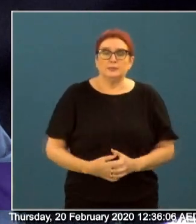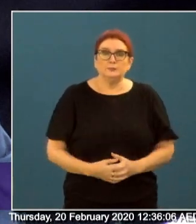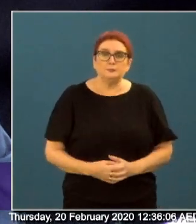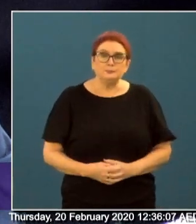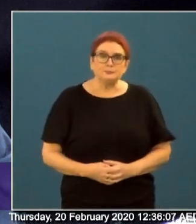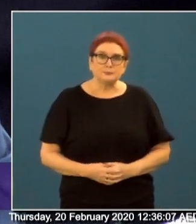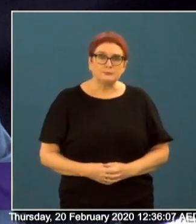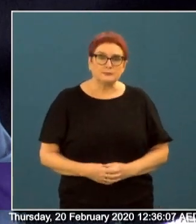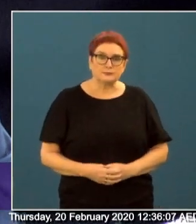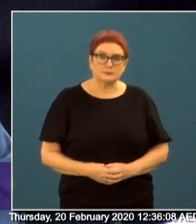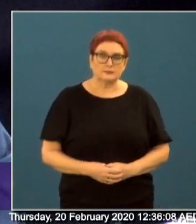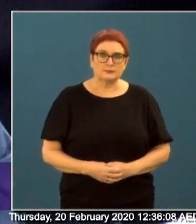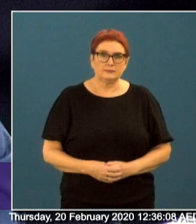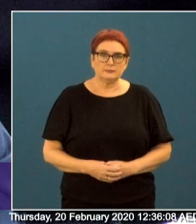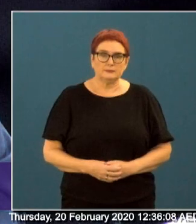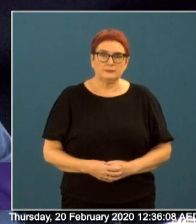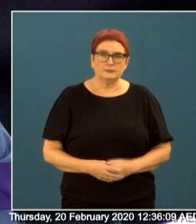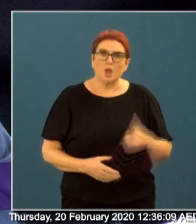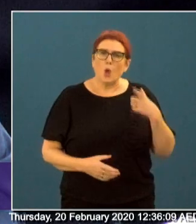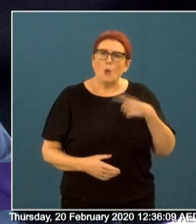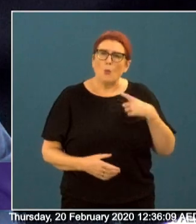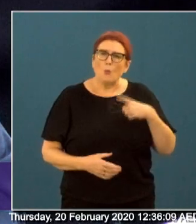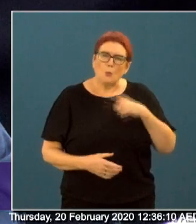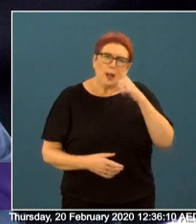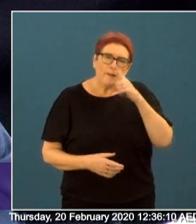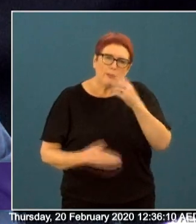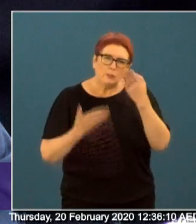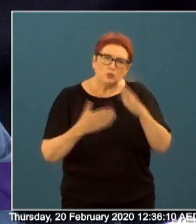the profile of causes of death of people with intellectual disability